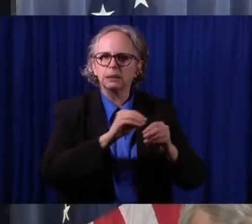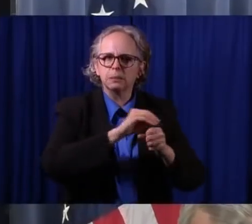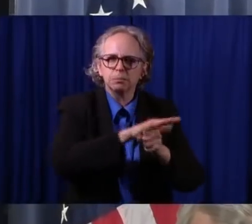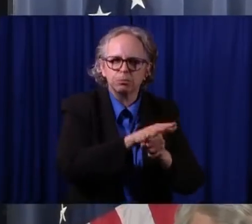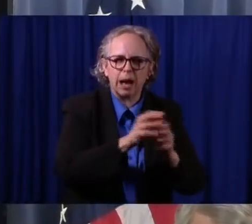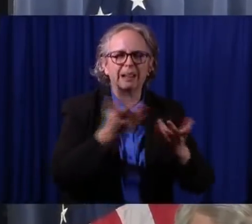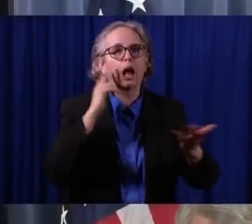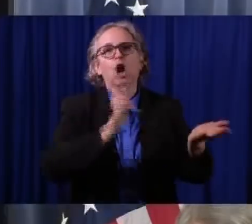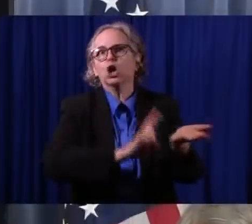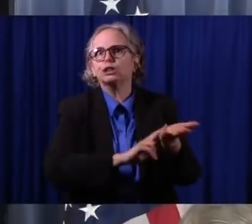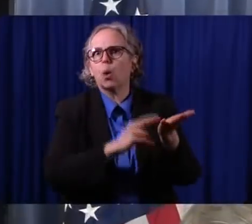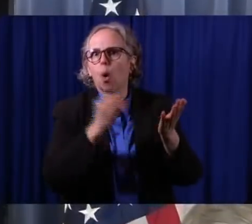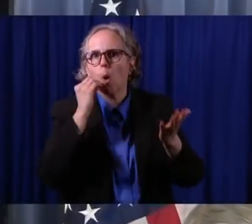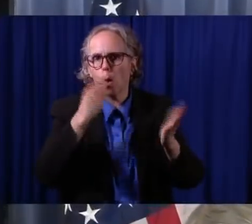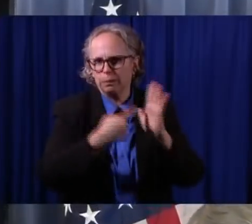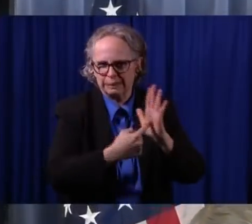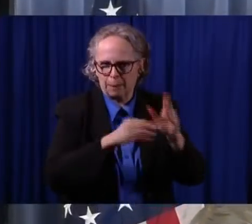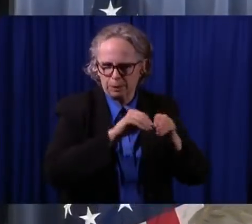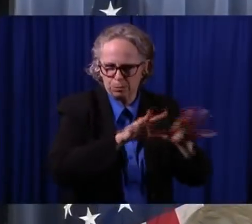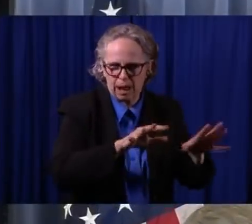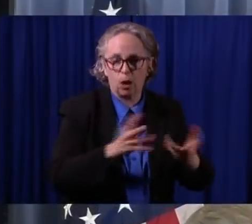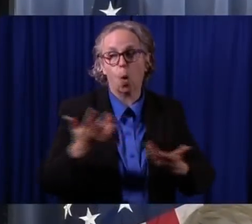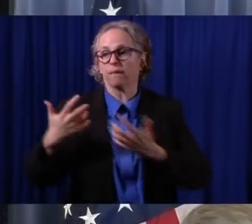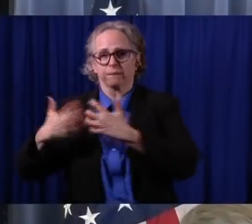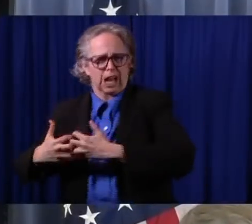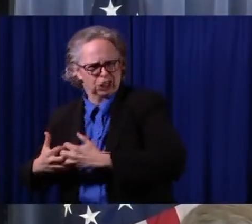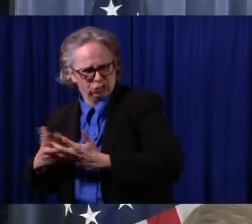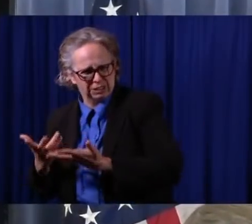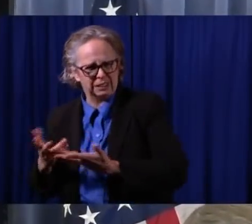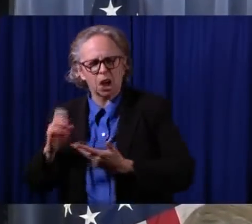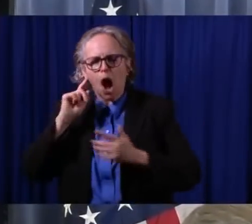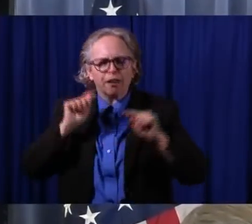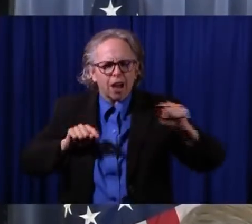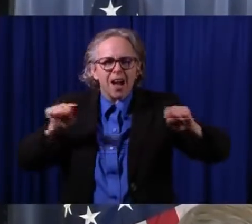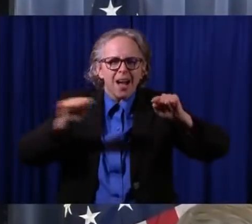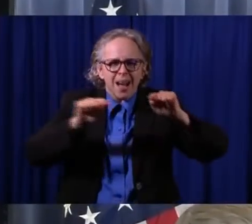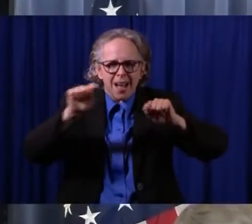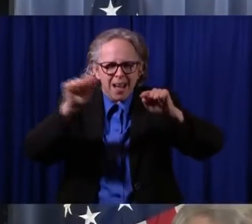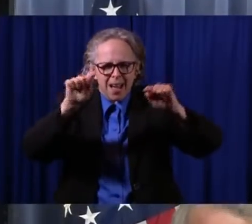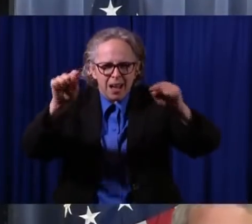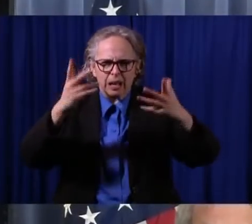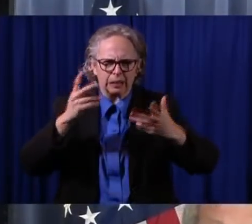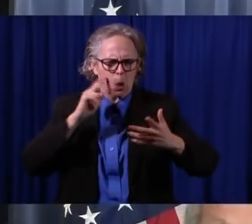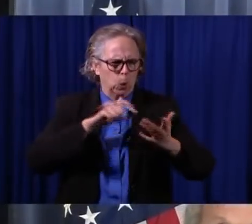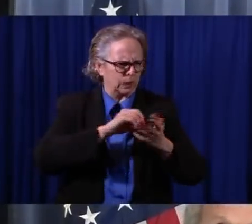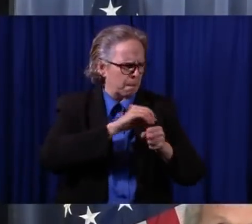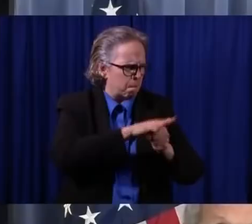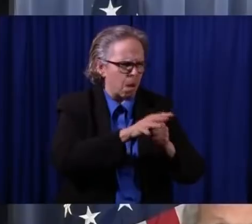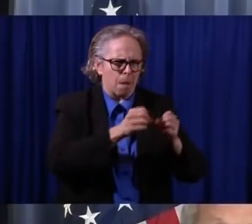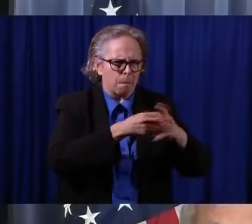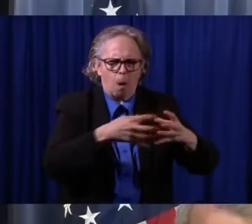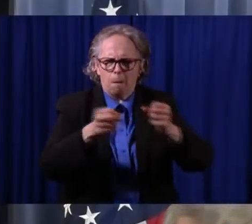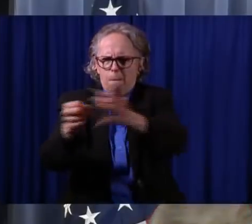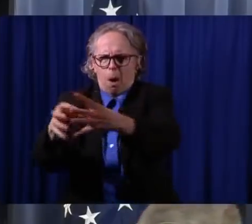OUTBREAKS IN ADDITION TO THE COMMUNITY SPREAD. THE DISTRIBUTION CENTER, FOR EXAMPLE, THE NURSING HOME, AND